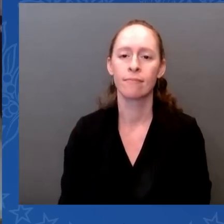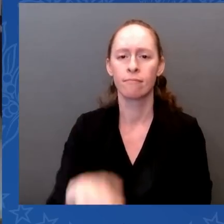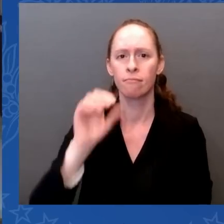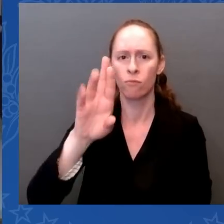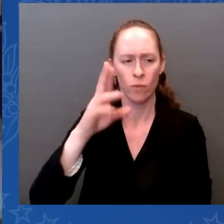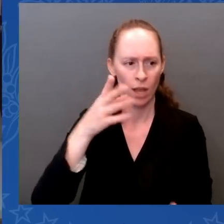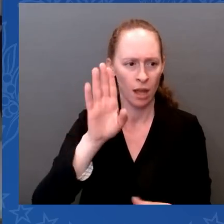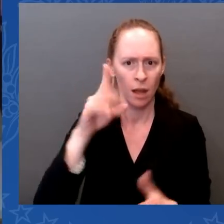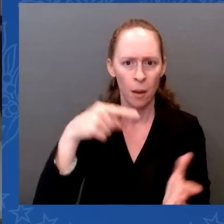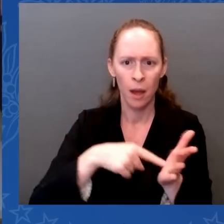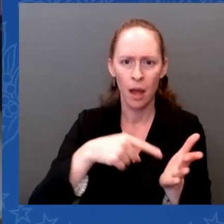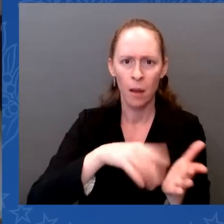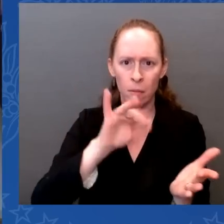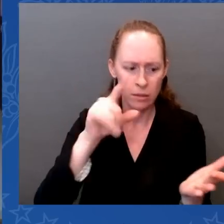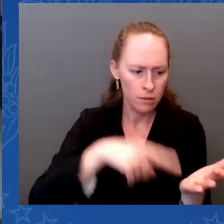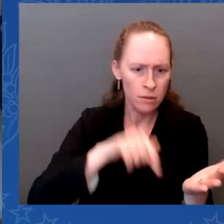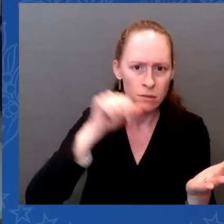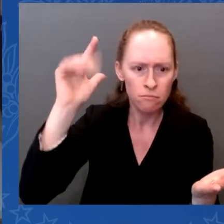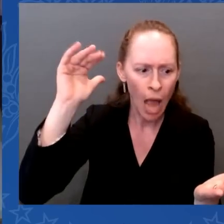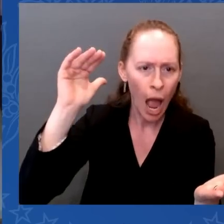begin to pay their fair share of federal taxes.